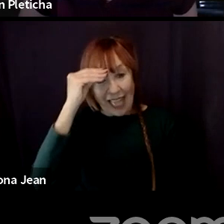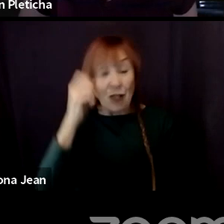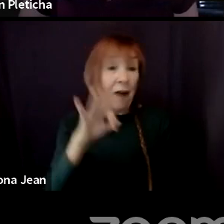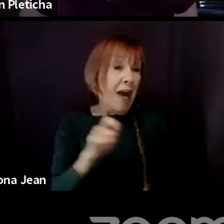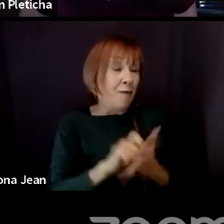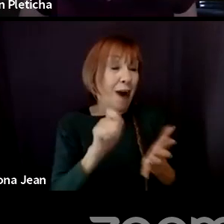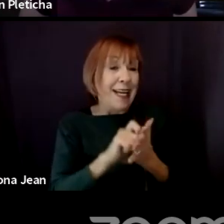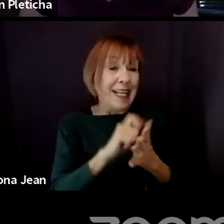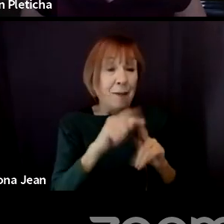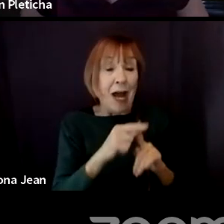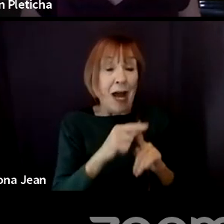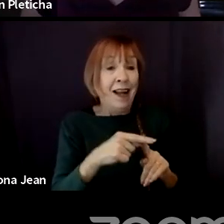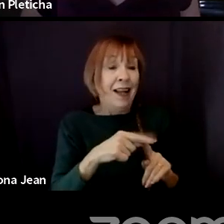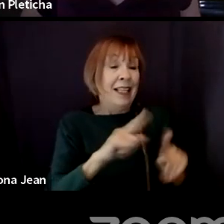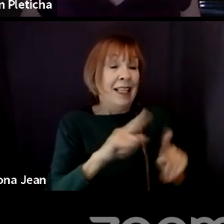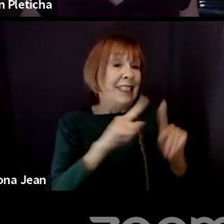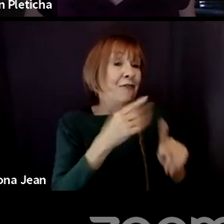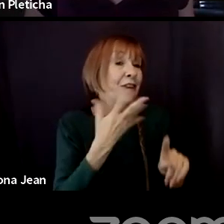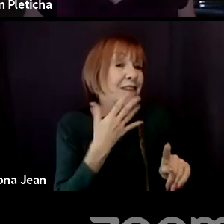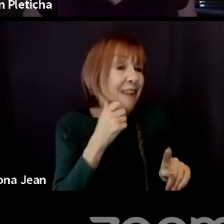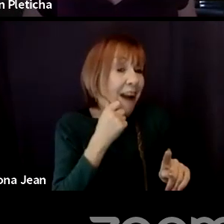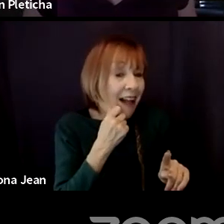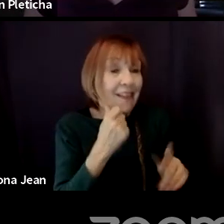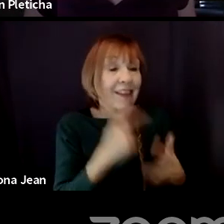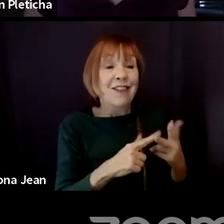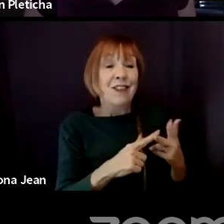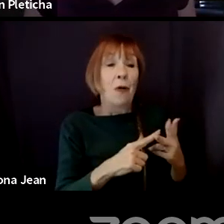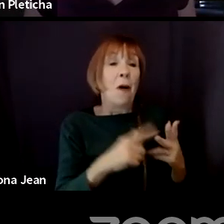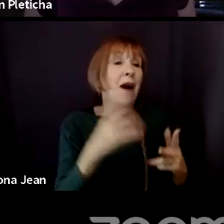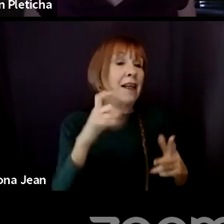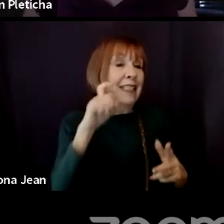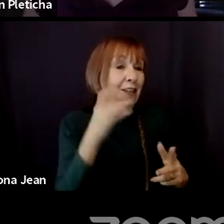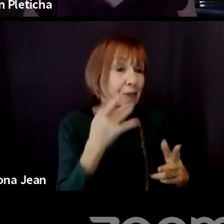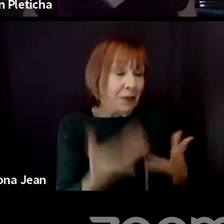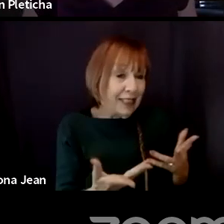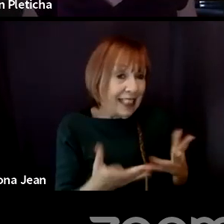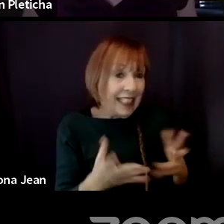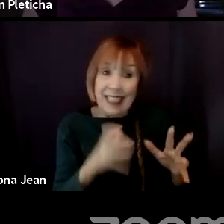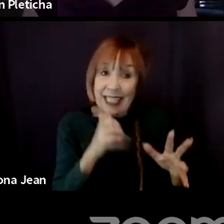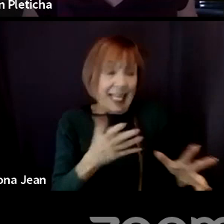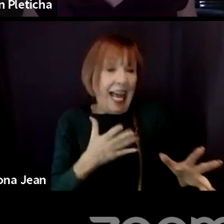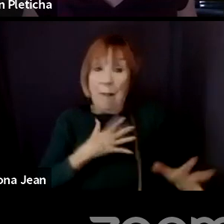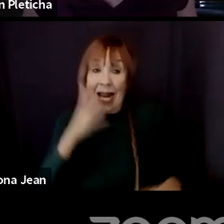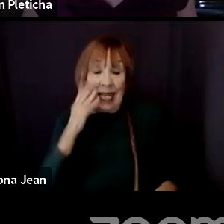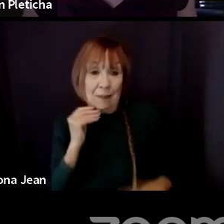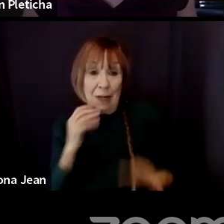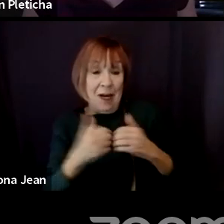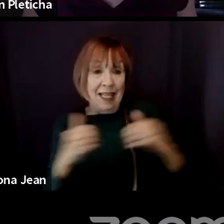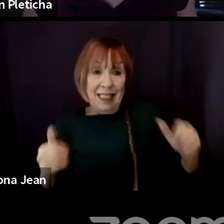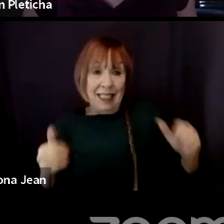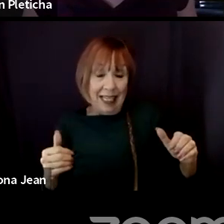I may not know about that. But this sorts of thing can also happen in episodic